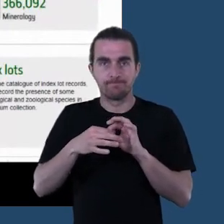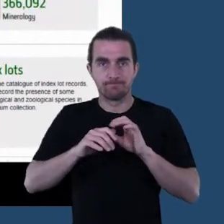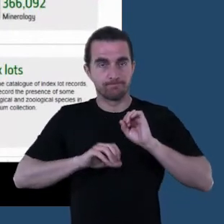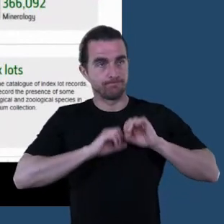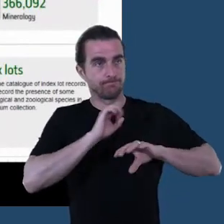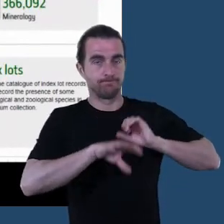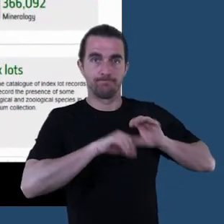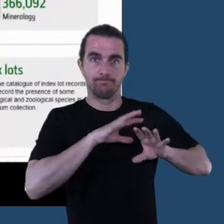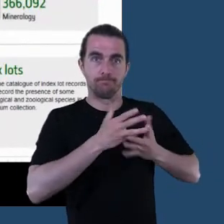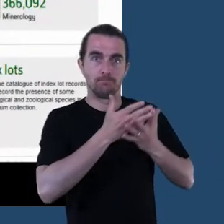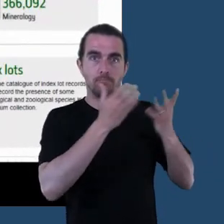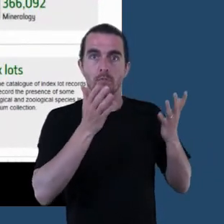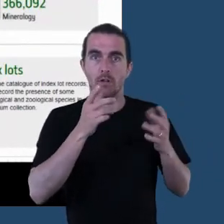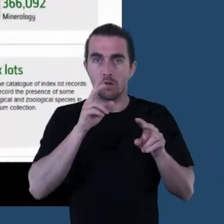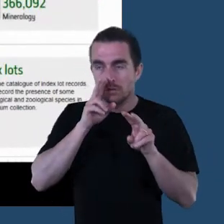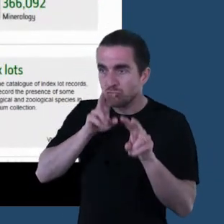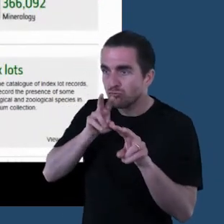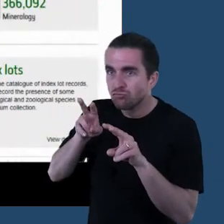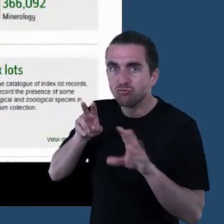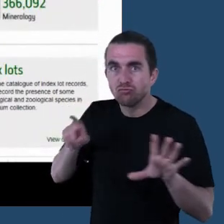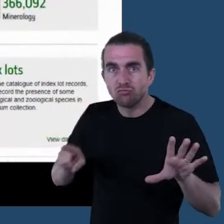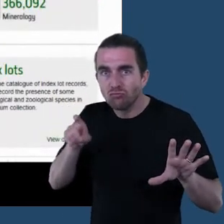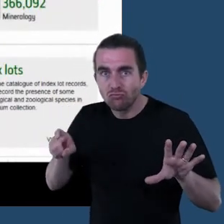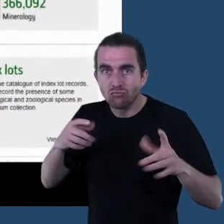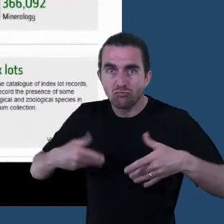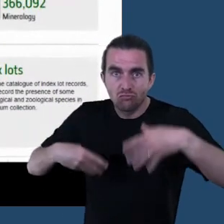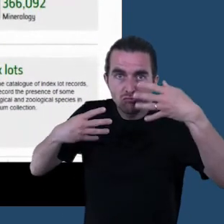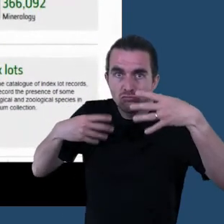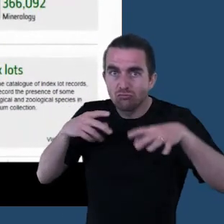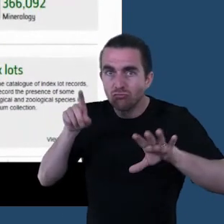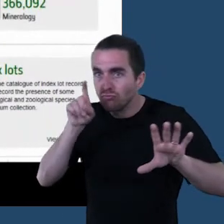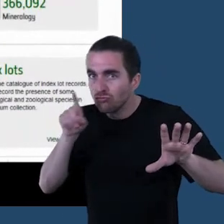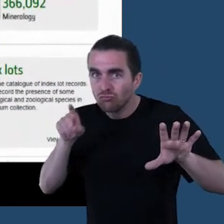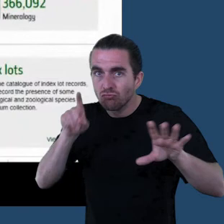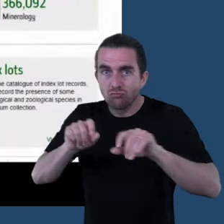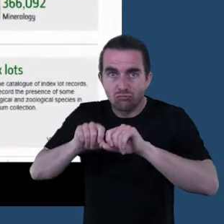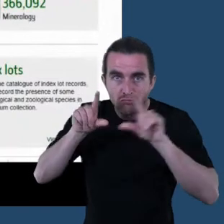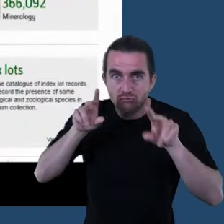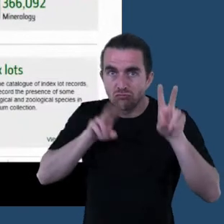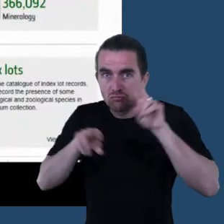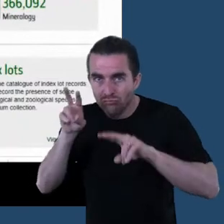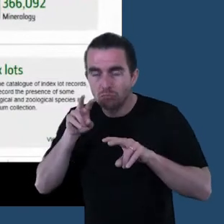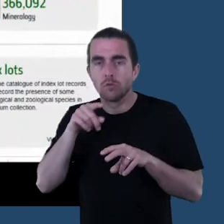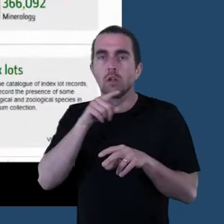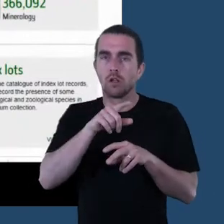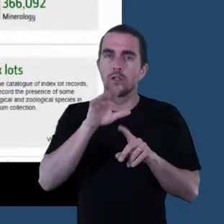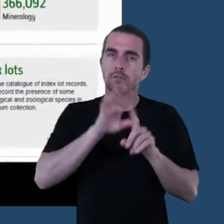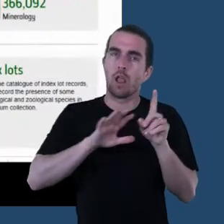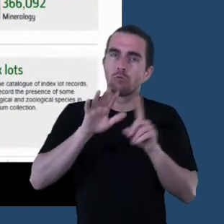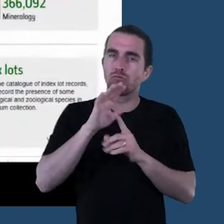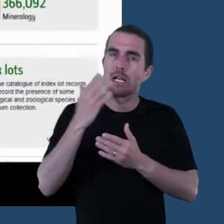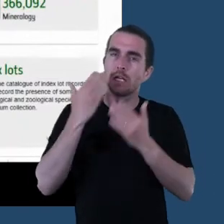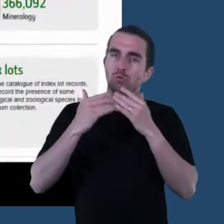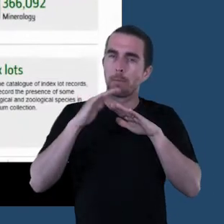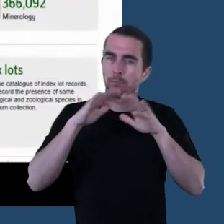is put onto a public accessible platform. This is the Natural History Museum Data Portal.